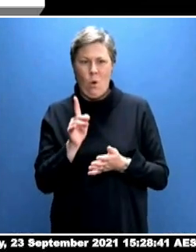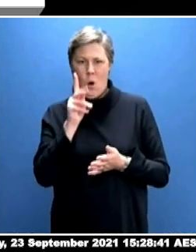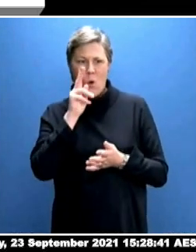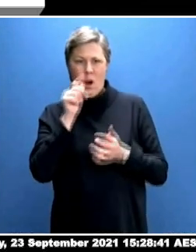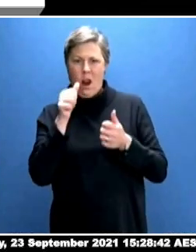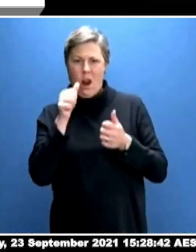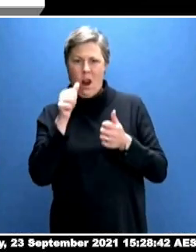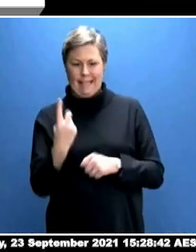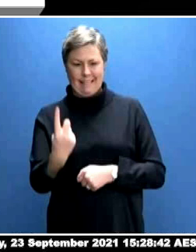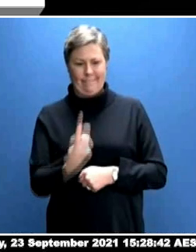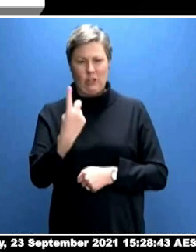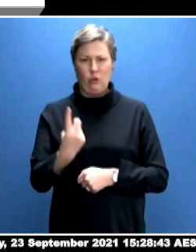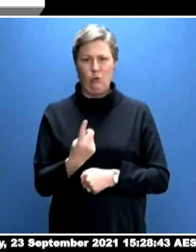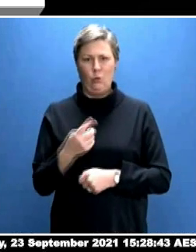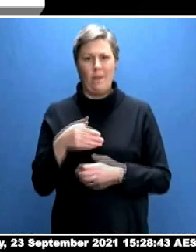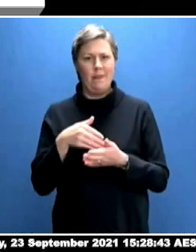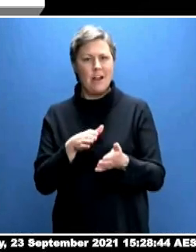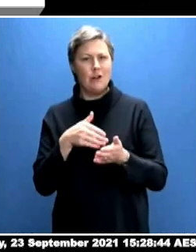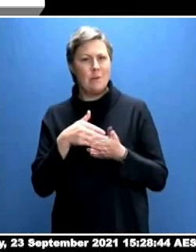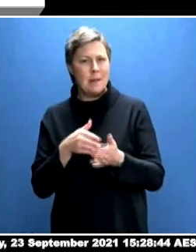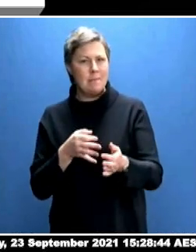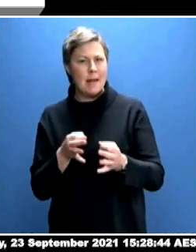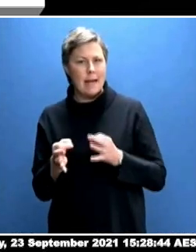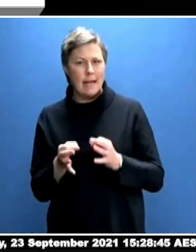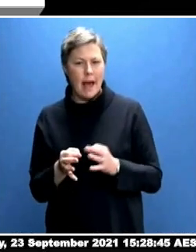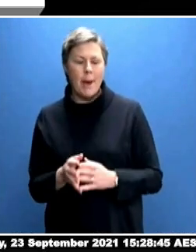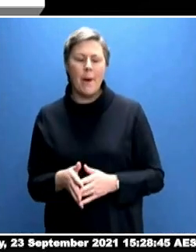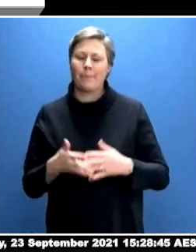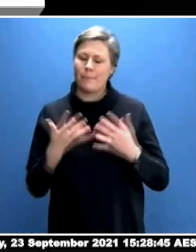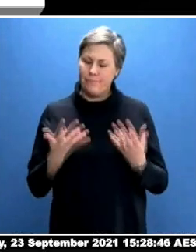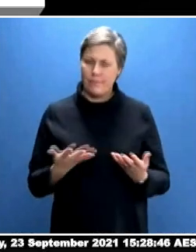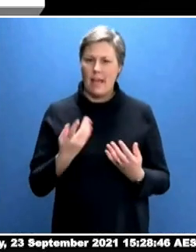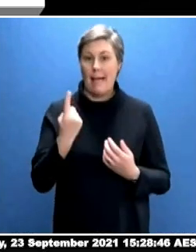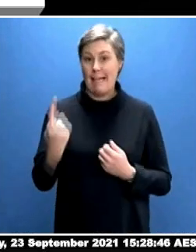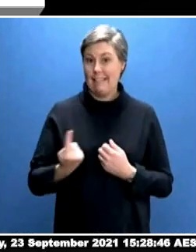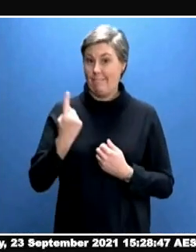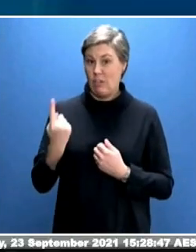Okay, so the individual therapeutic plan is quite different to